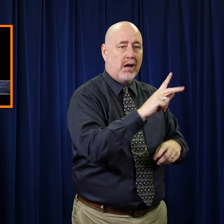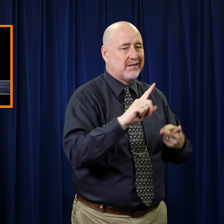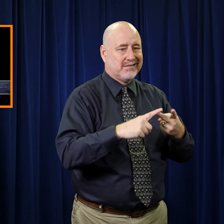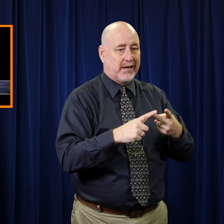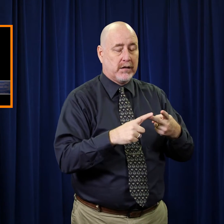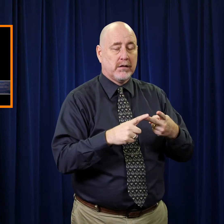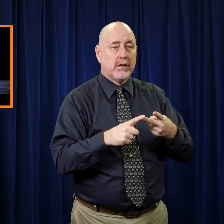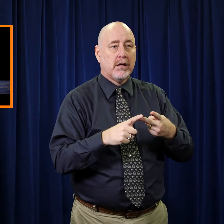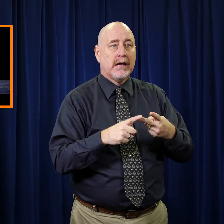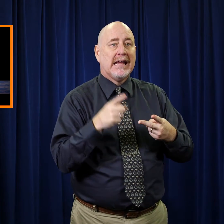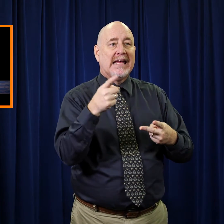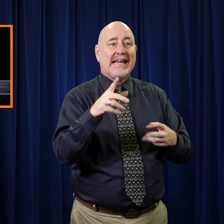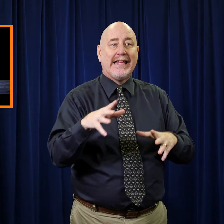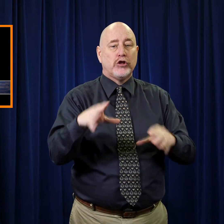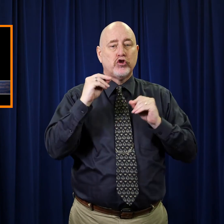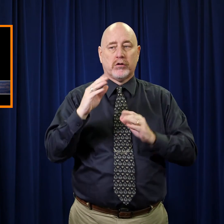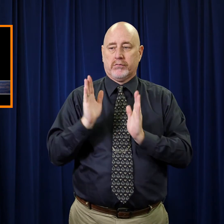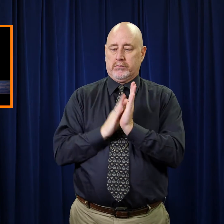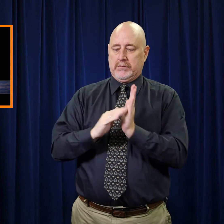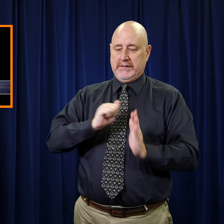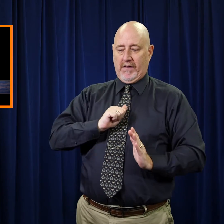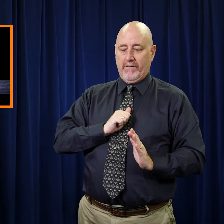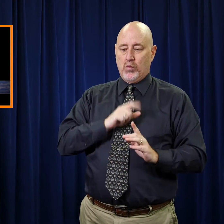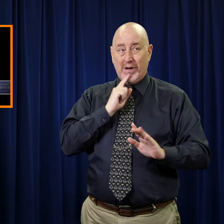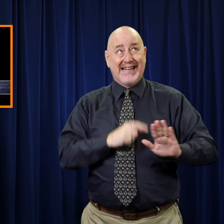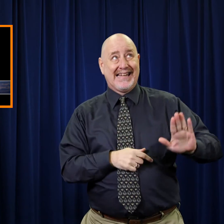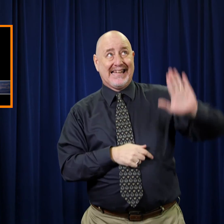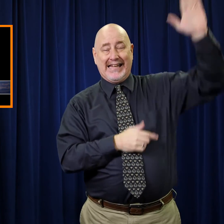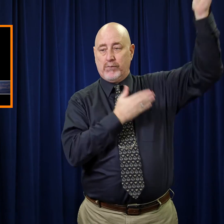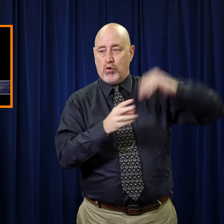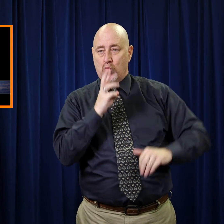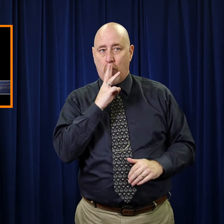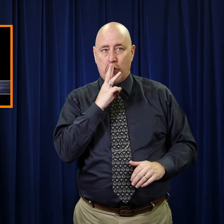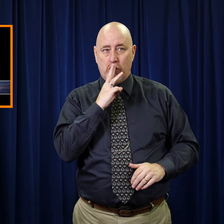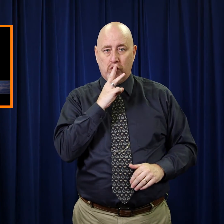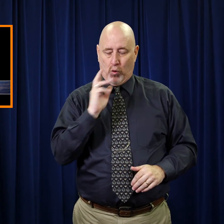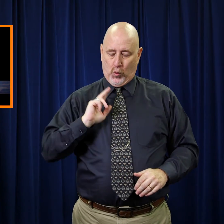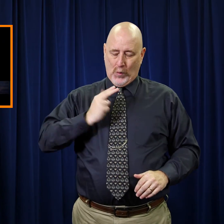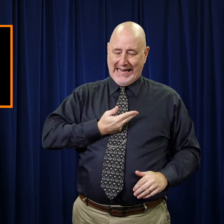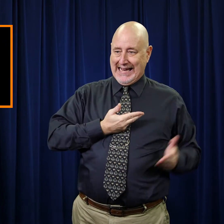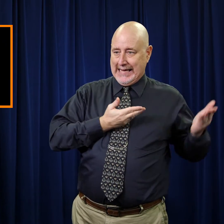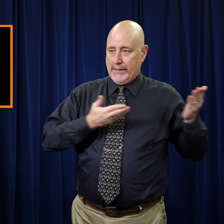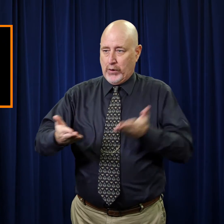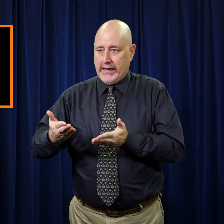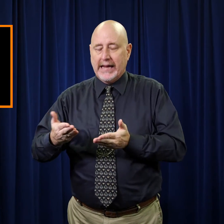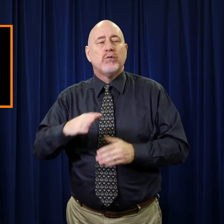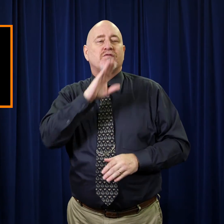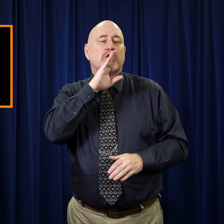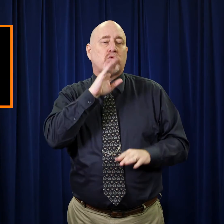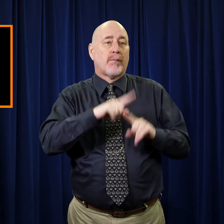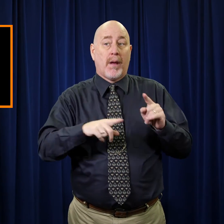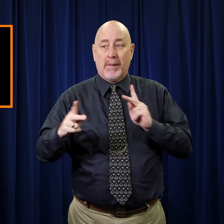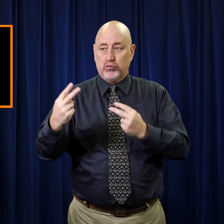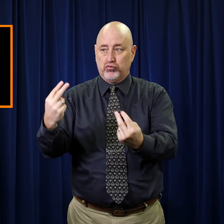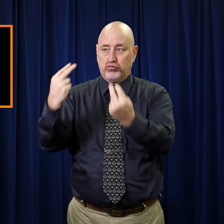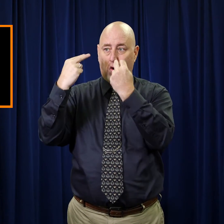what God told him to do. And the second thing is, he took some of the glory that belongs to God. He was upset. He was frustrated, but he did it before